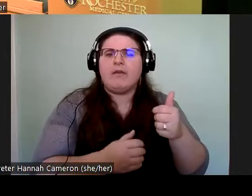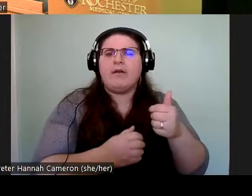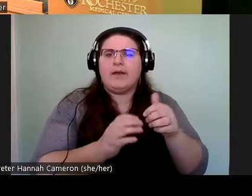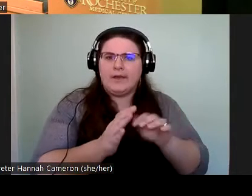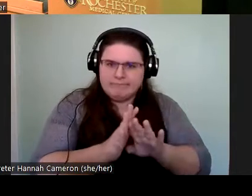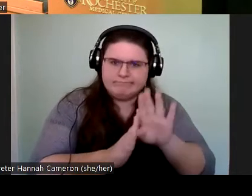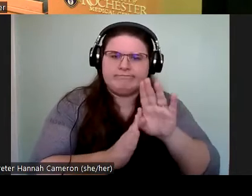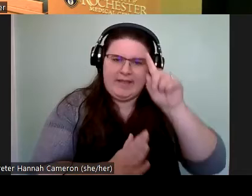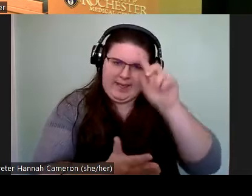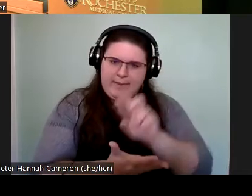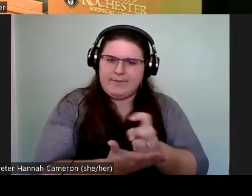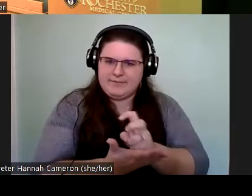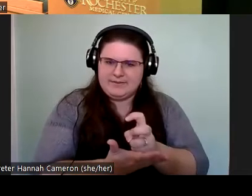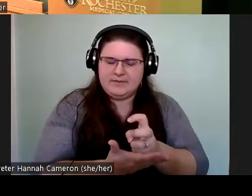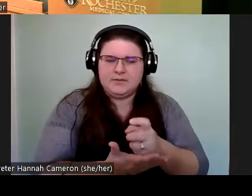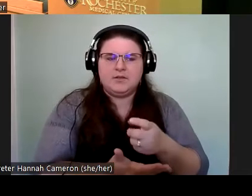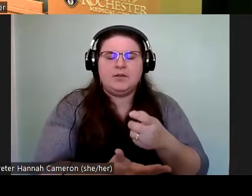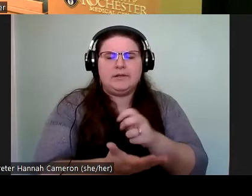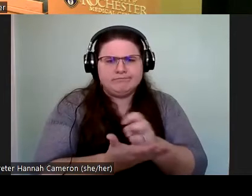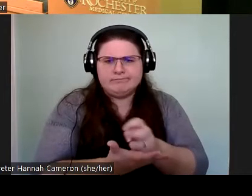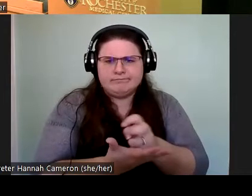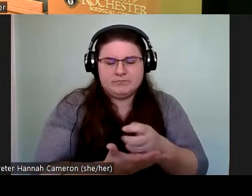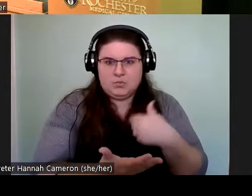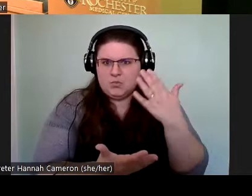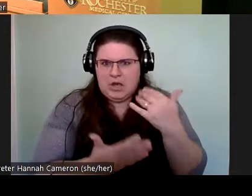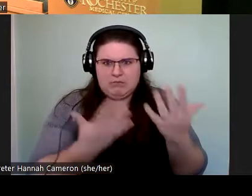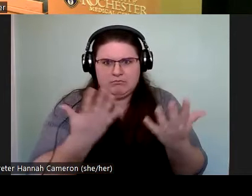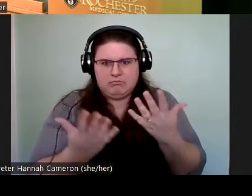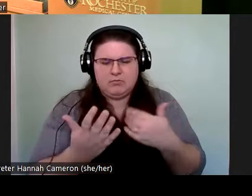these seizures we didn't know why and I would call the neurologist and I would share with her what